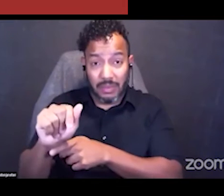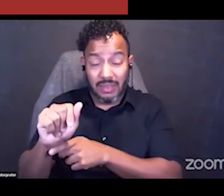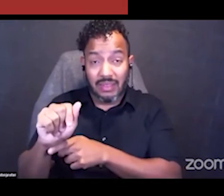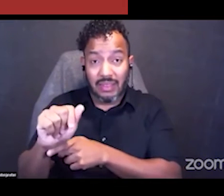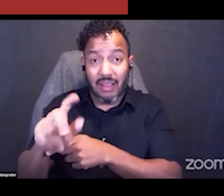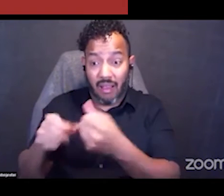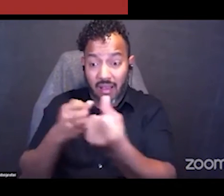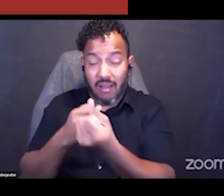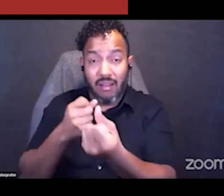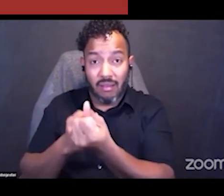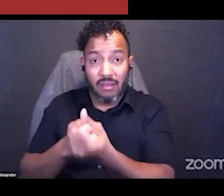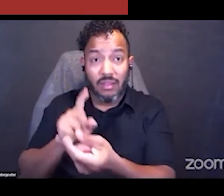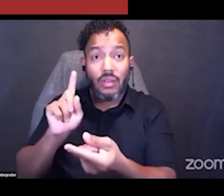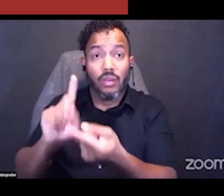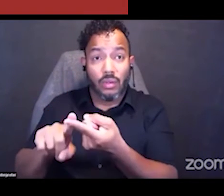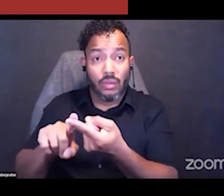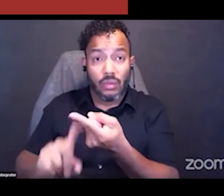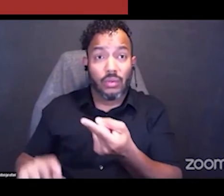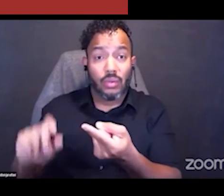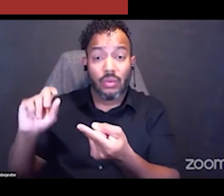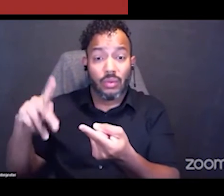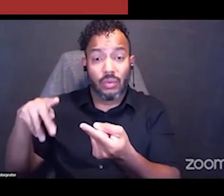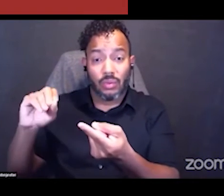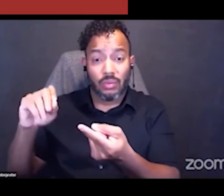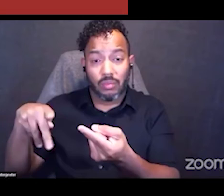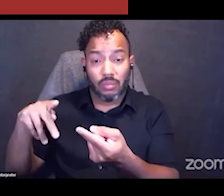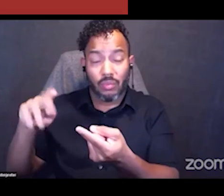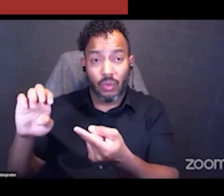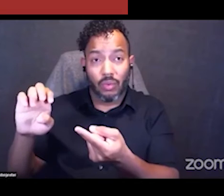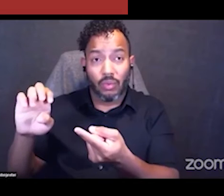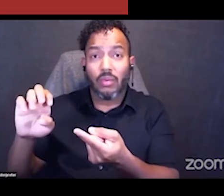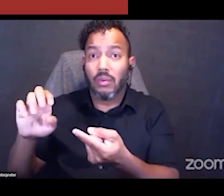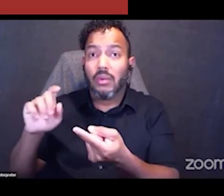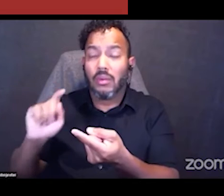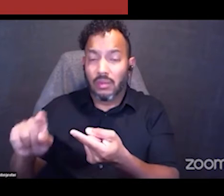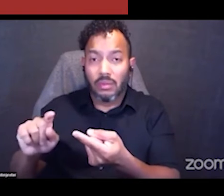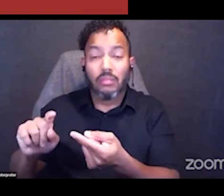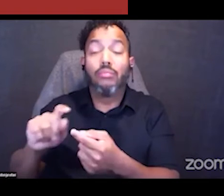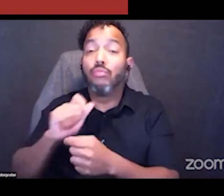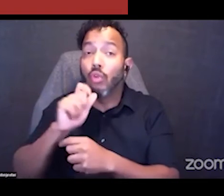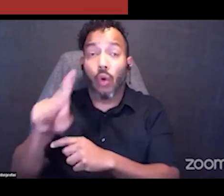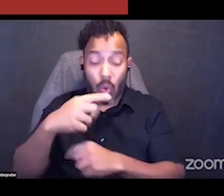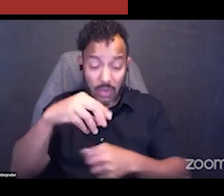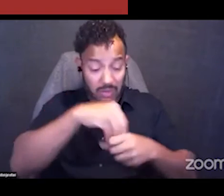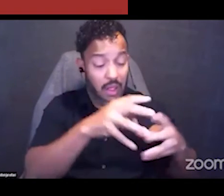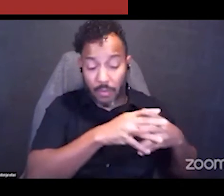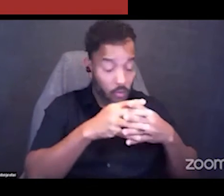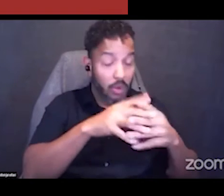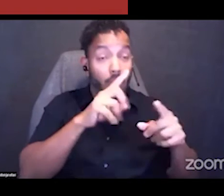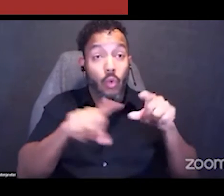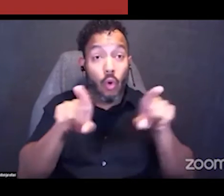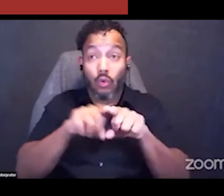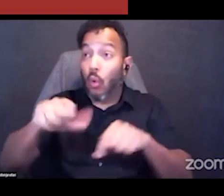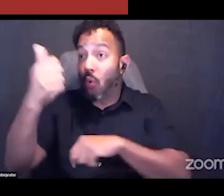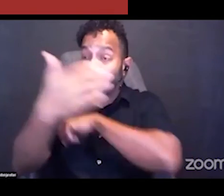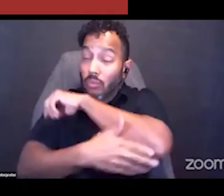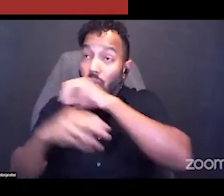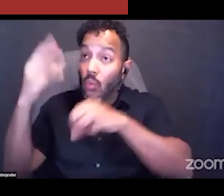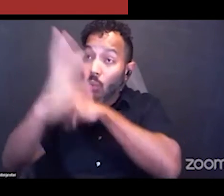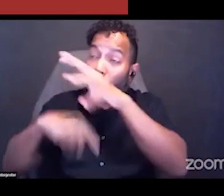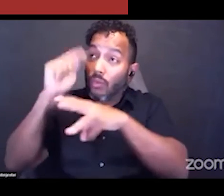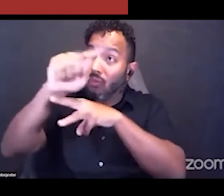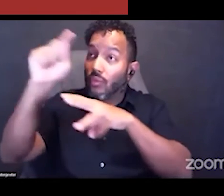And affecting a change that has been felt not only in America but around the world,